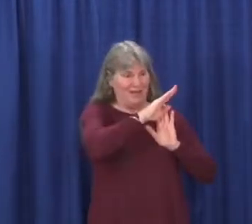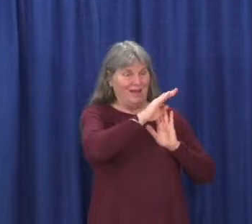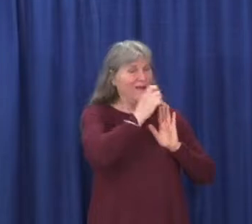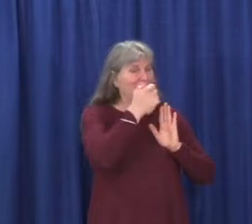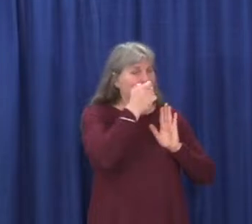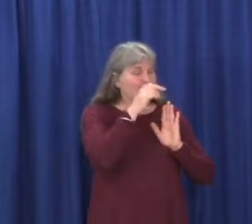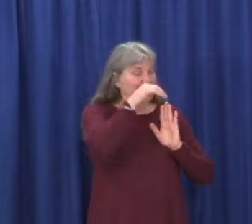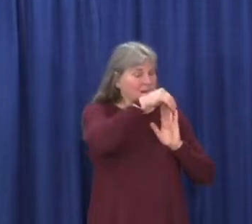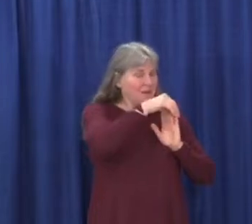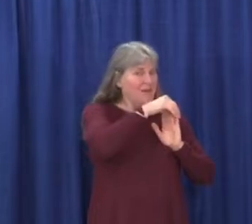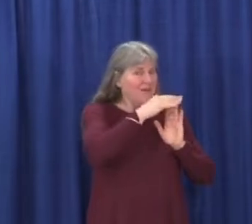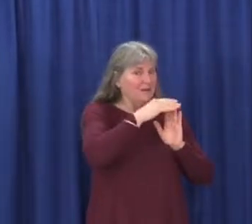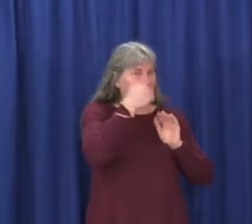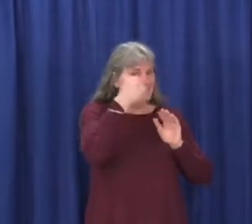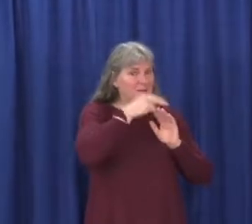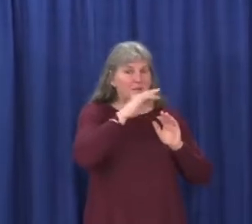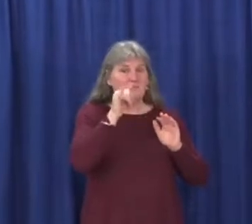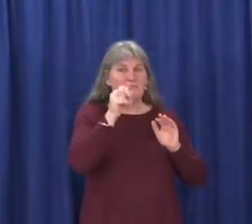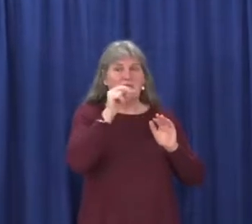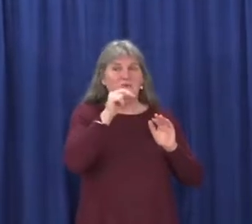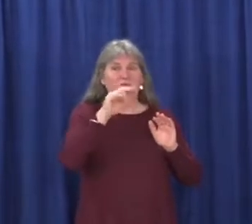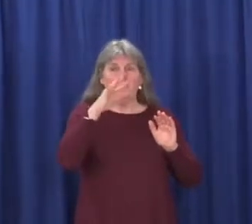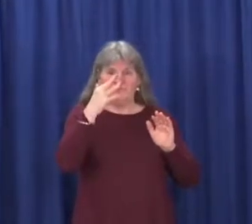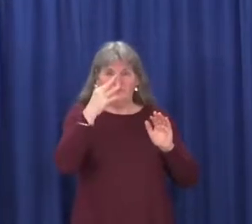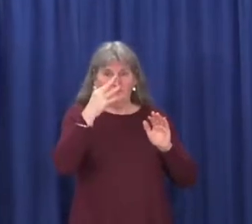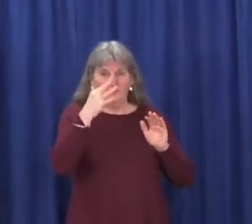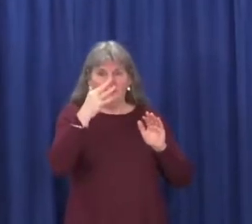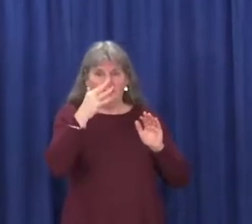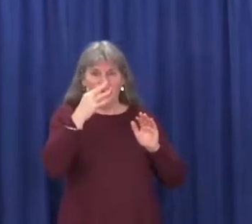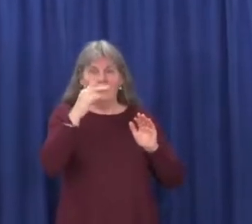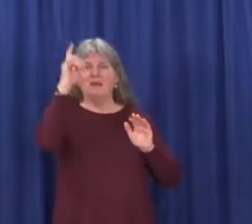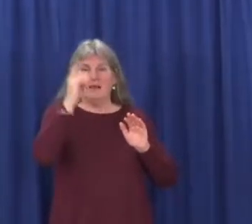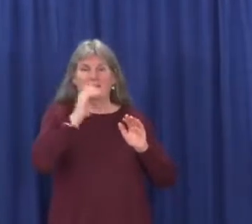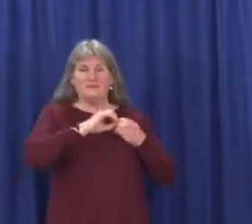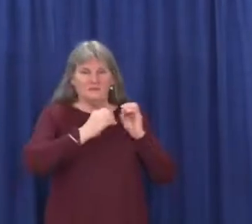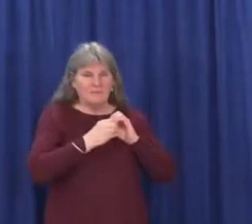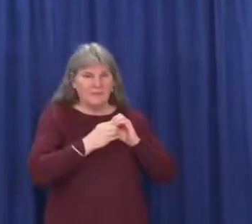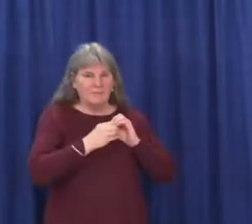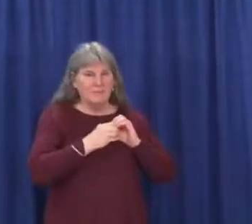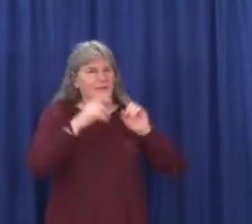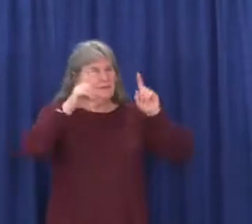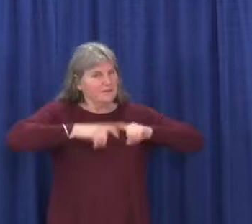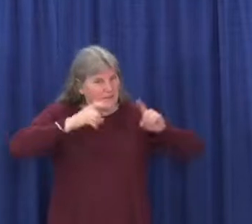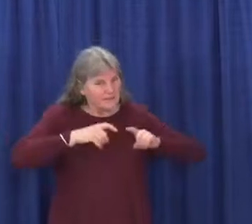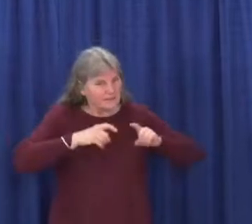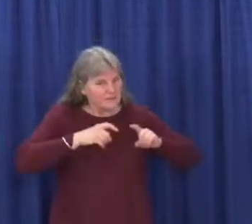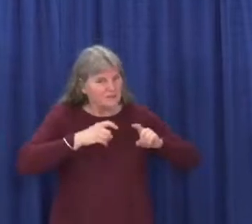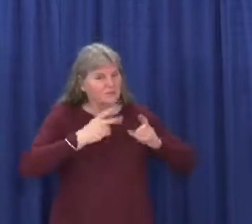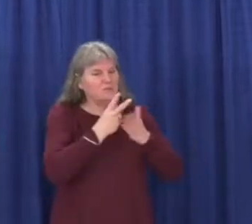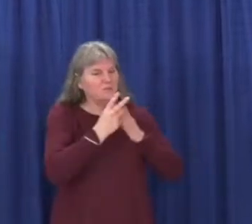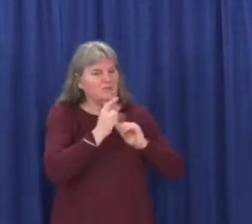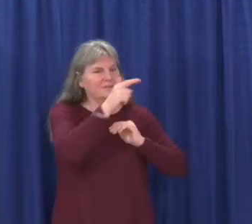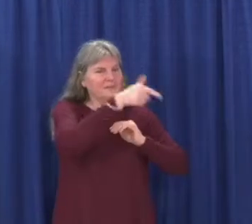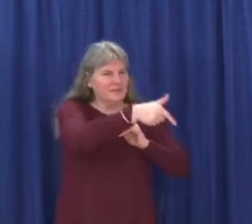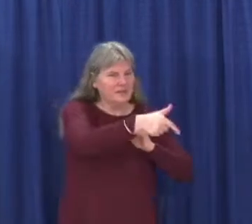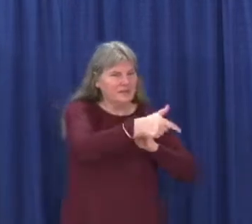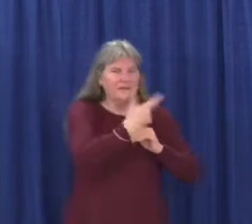Remember, on January 5, we reduced who's getting tested. So, you need to look about two weeks after that. We're still in the thick of it.